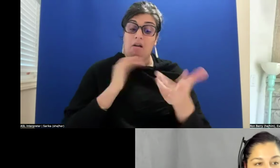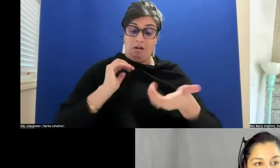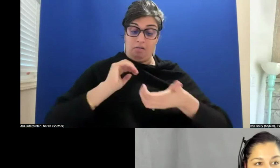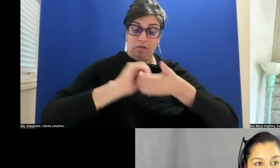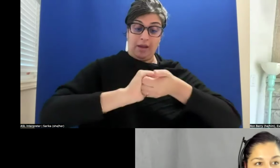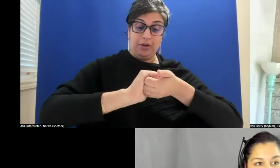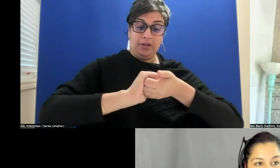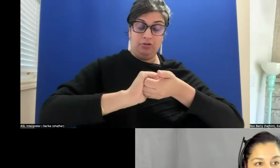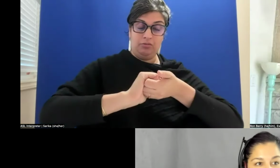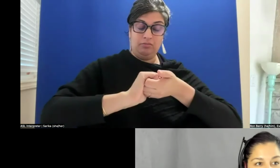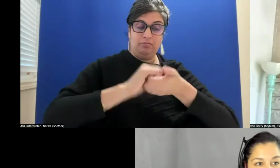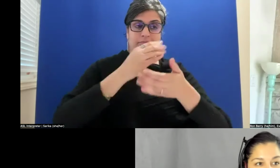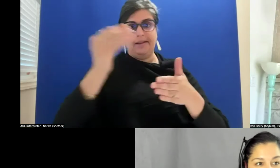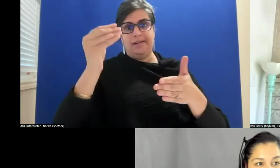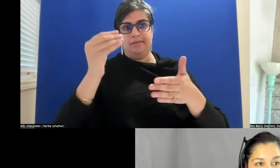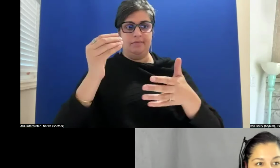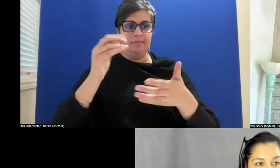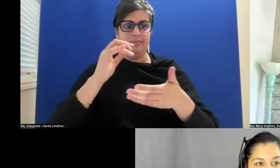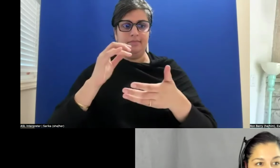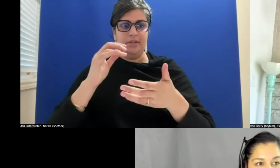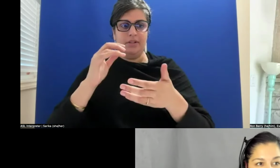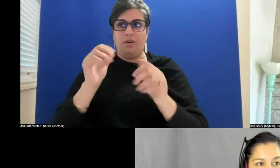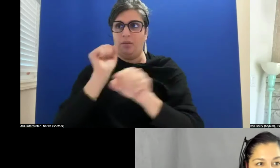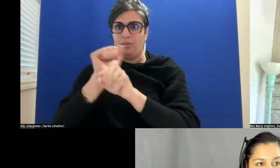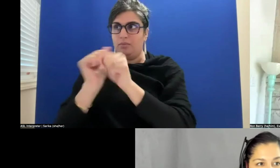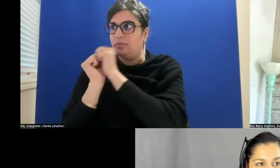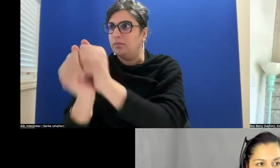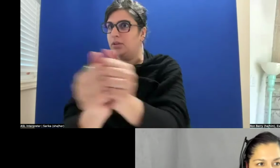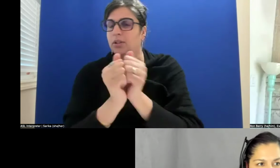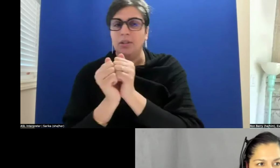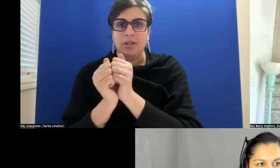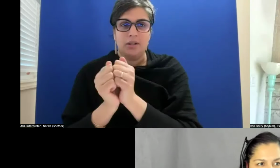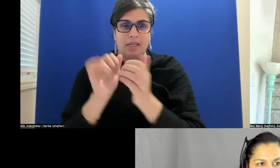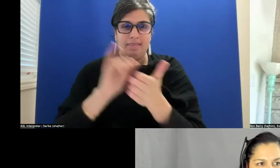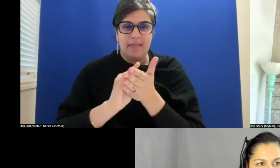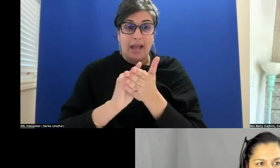and partnering is the sort of core value of ours.